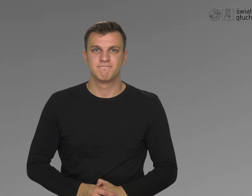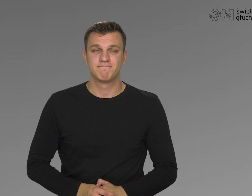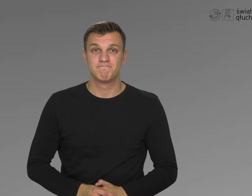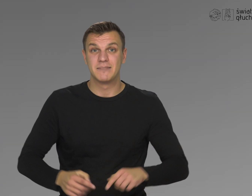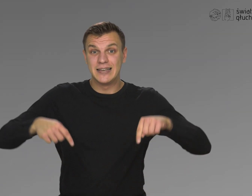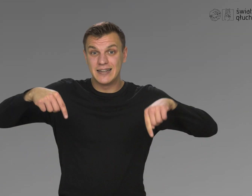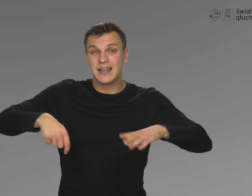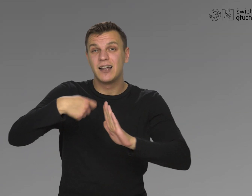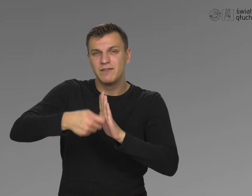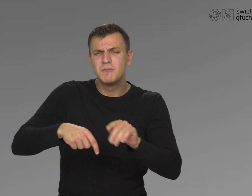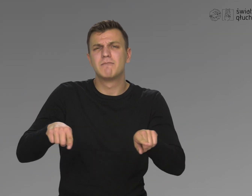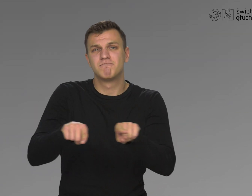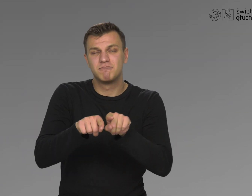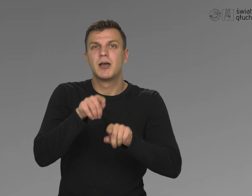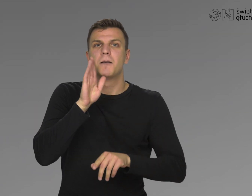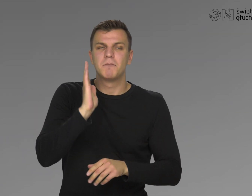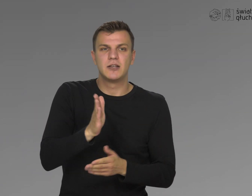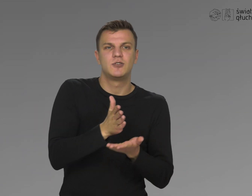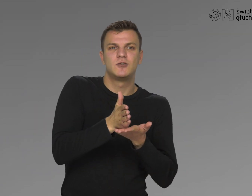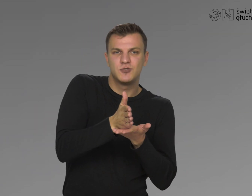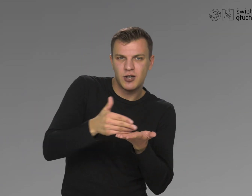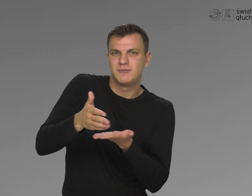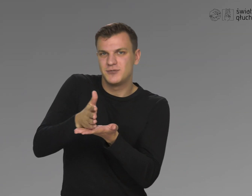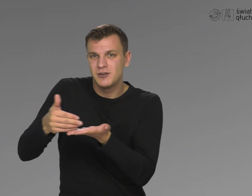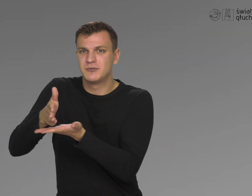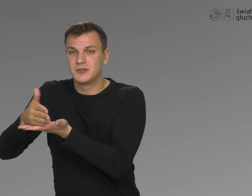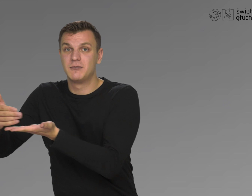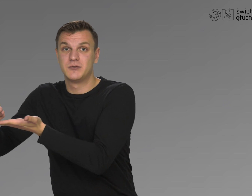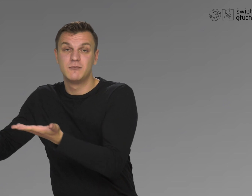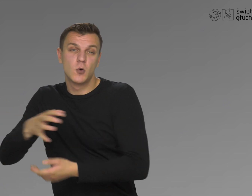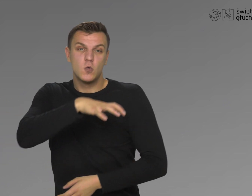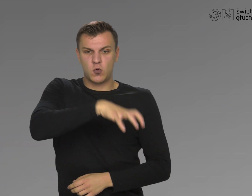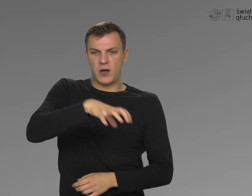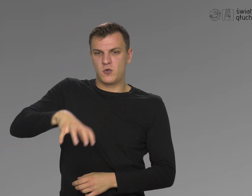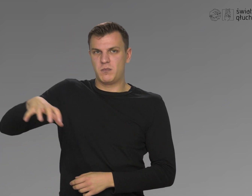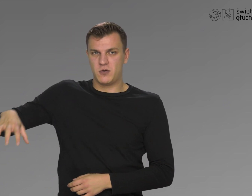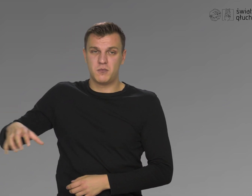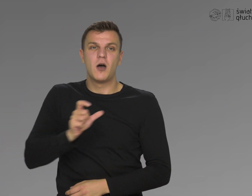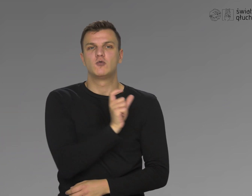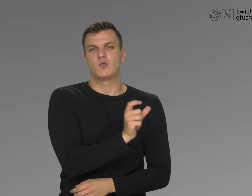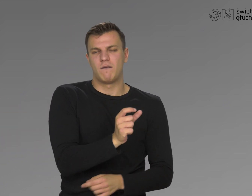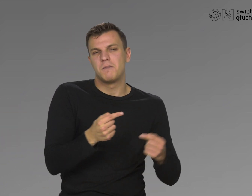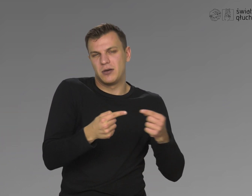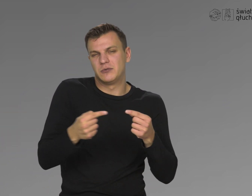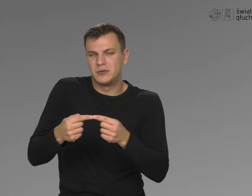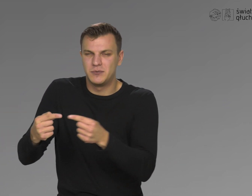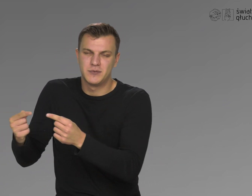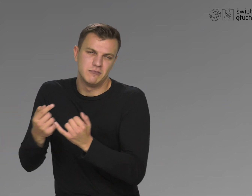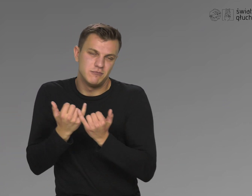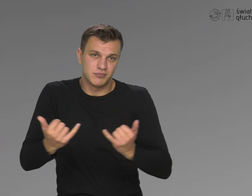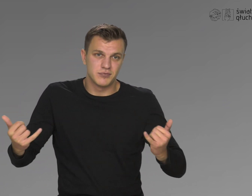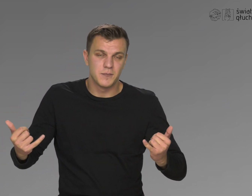In this video, I’ll also divide the content into groups.